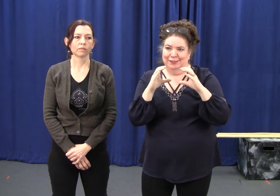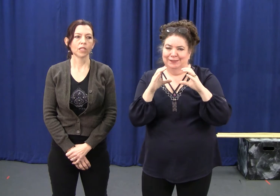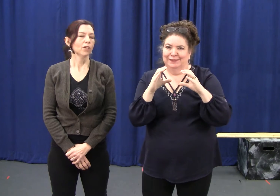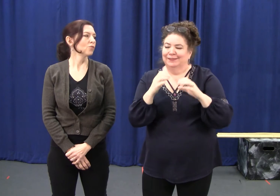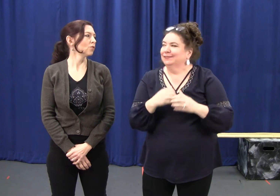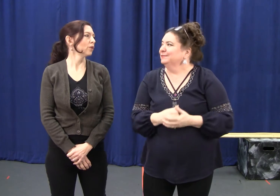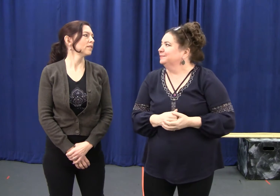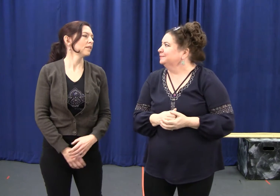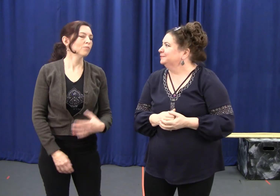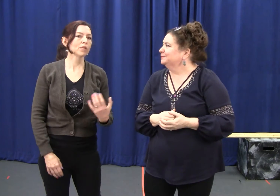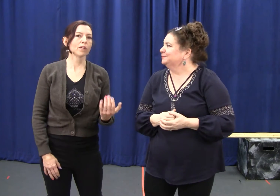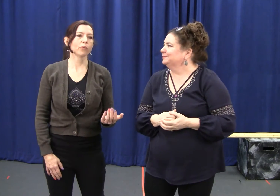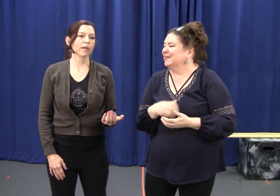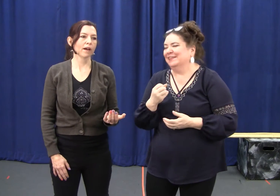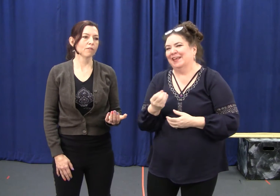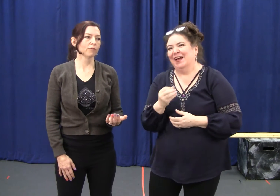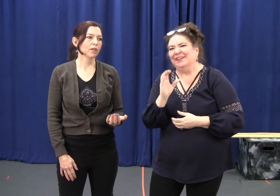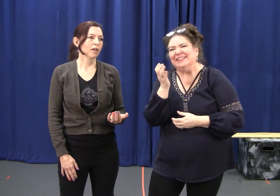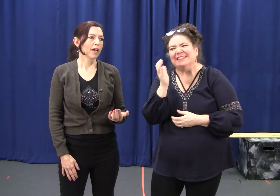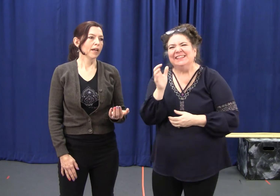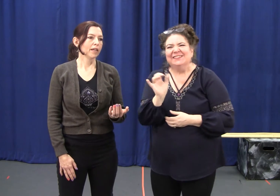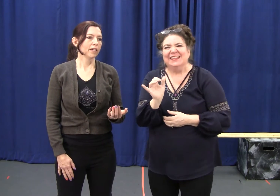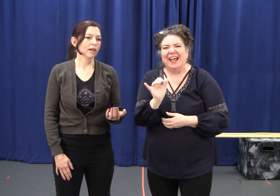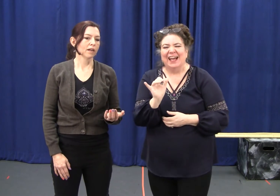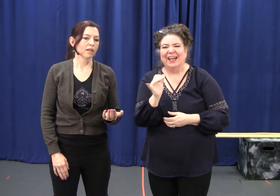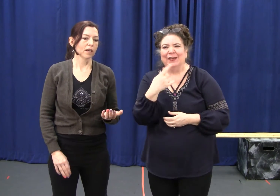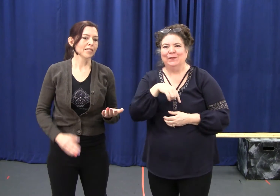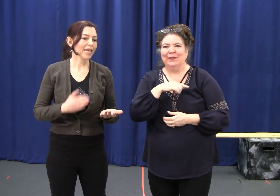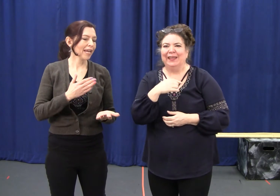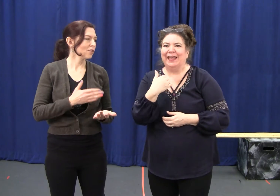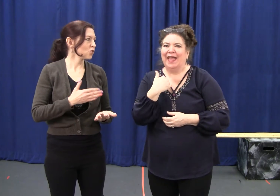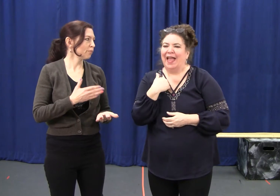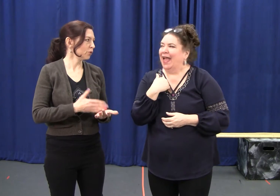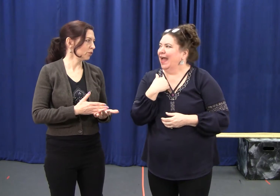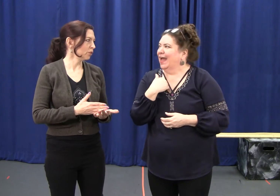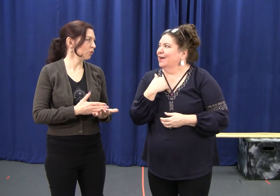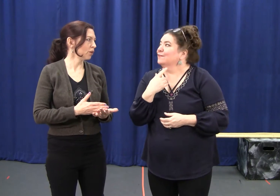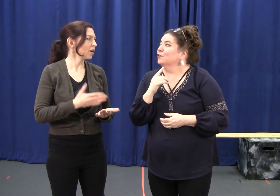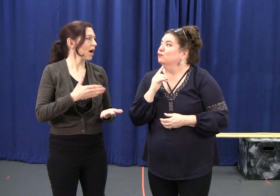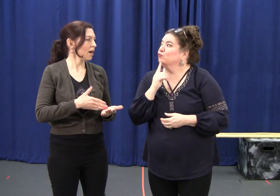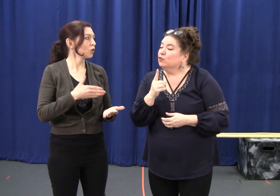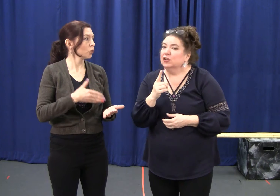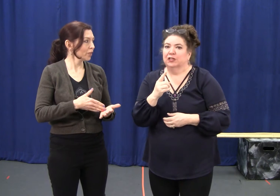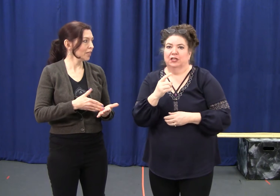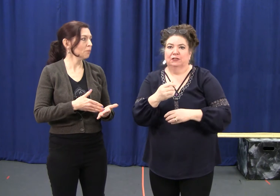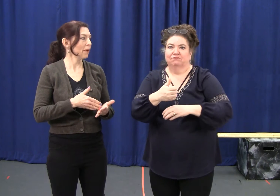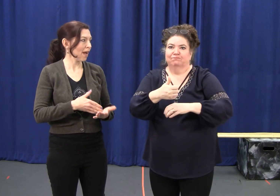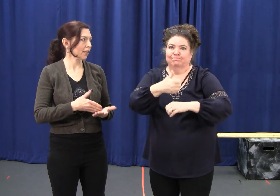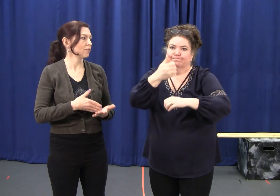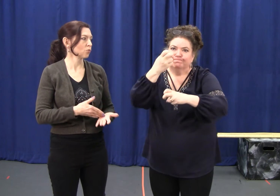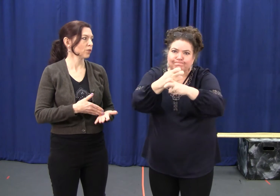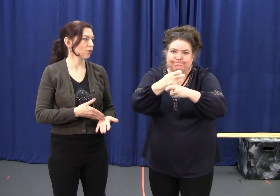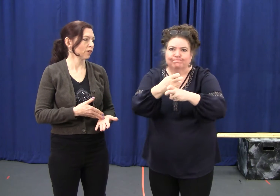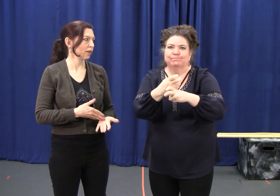(Heather) So it seems like we have a a tangible, or a concrete image of the balance we're talking